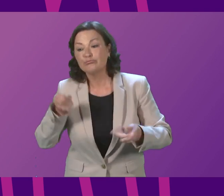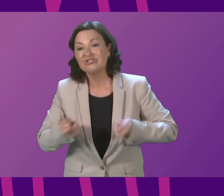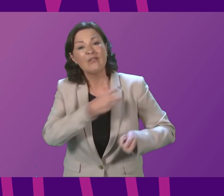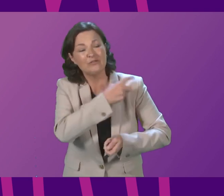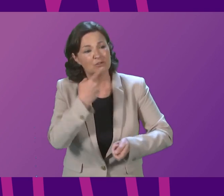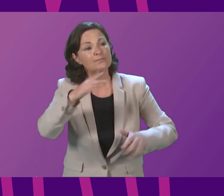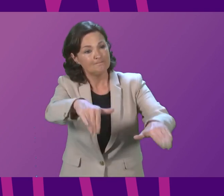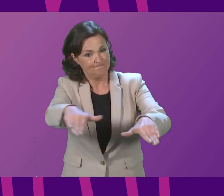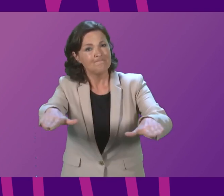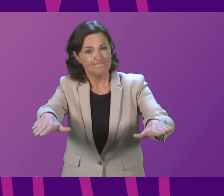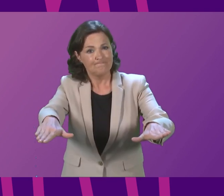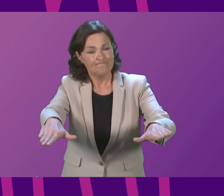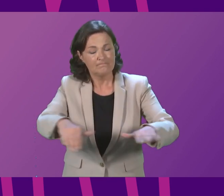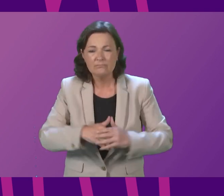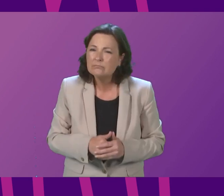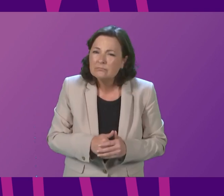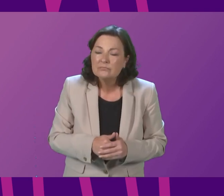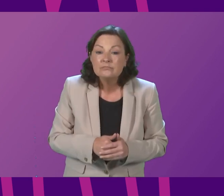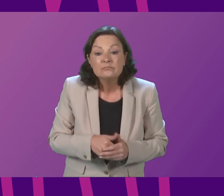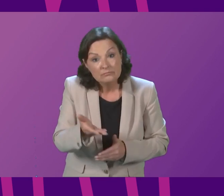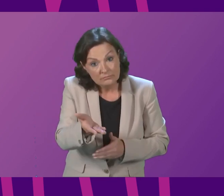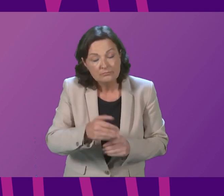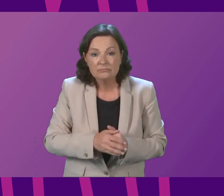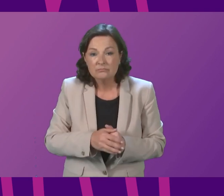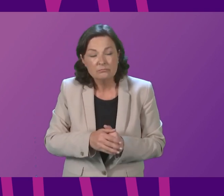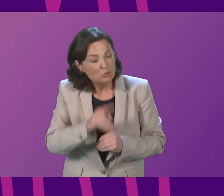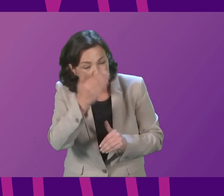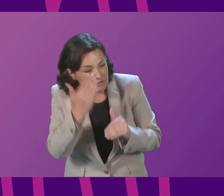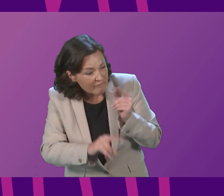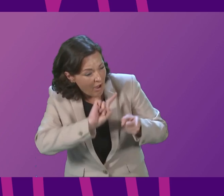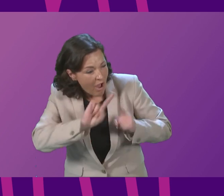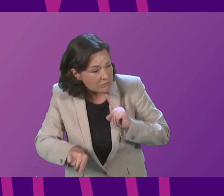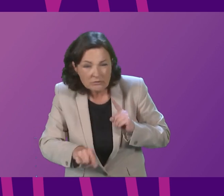never once responding to the pressing issues for people across Scotland right now, which